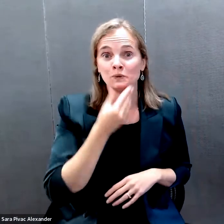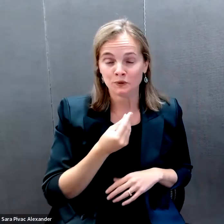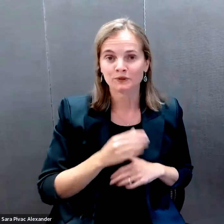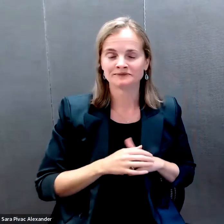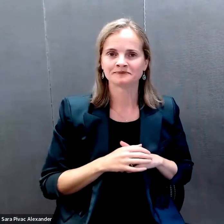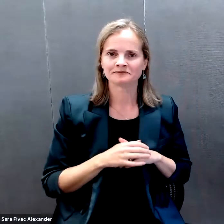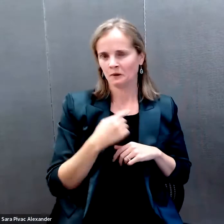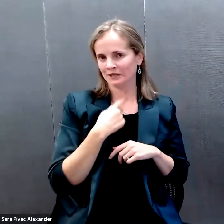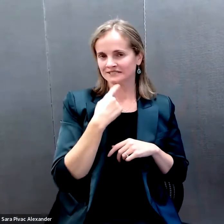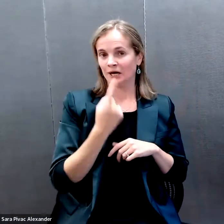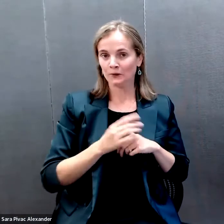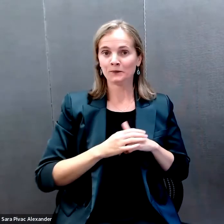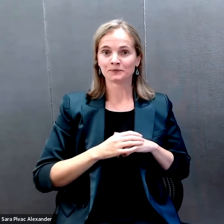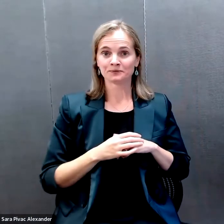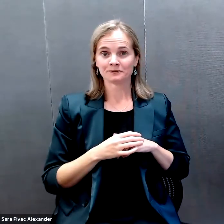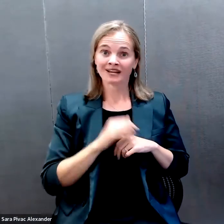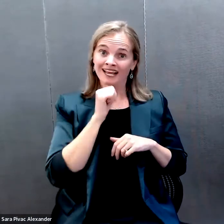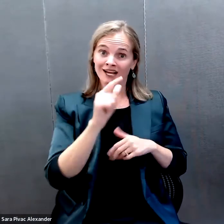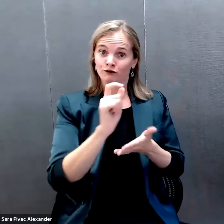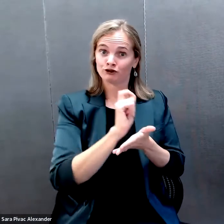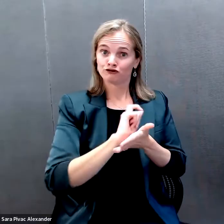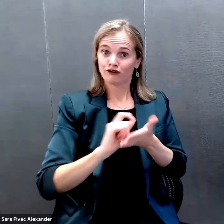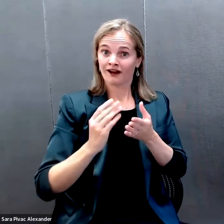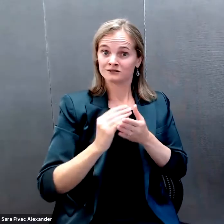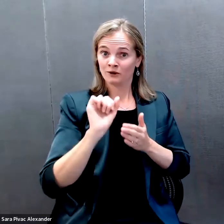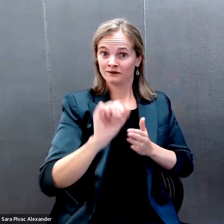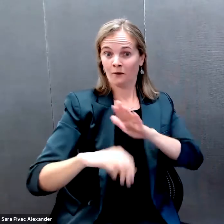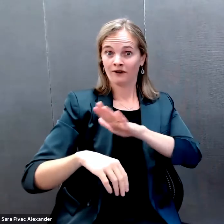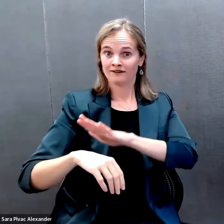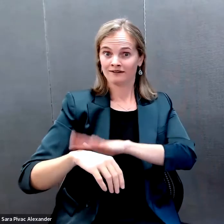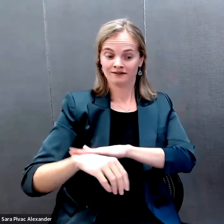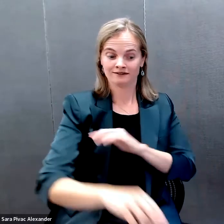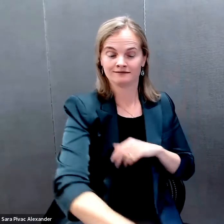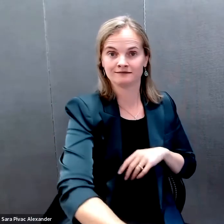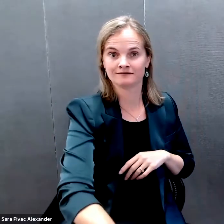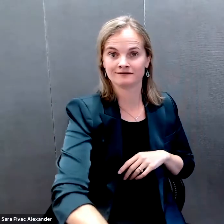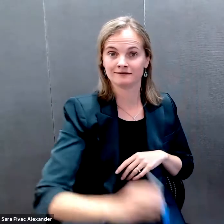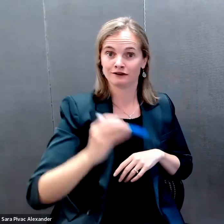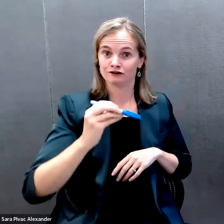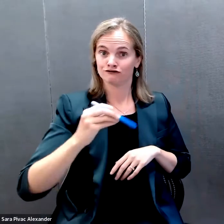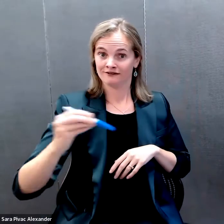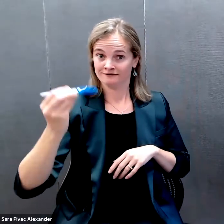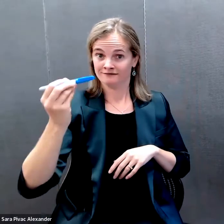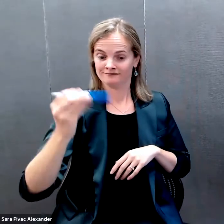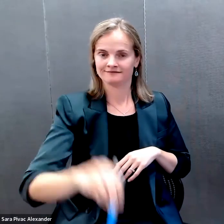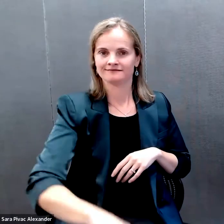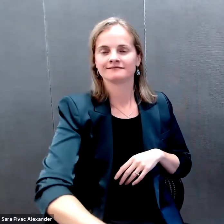now in case you're wondering which hand to use I will advise you that if you write with your right hand if you're right-hander